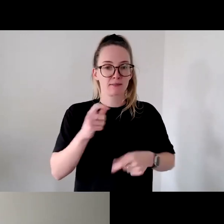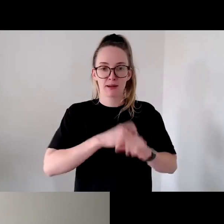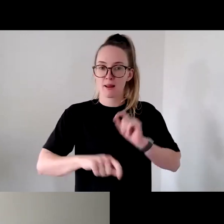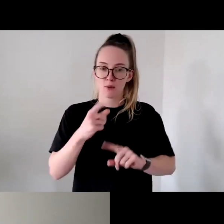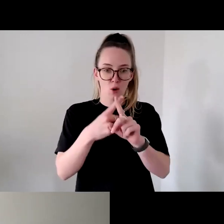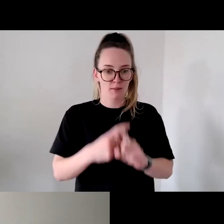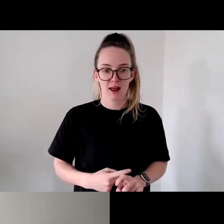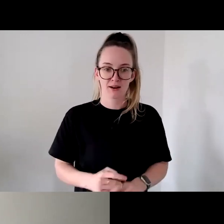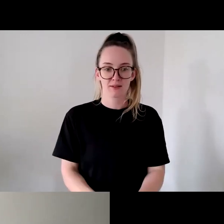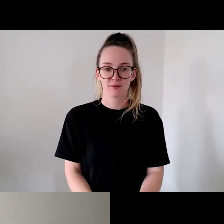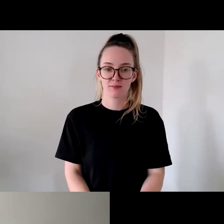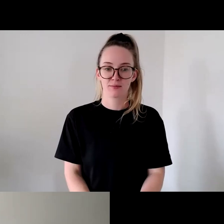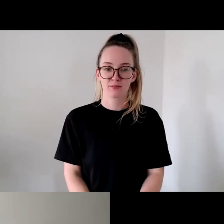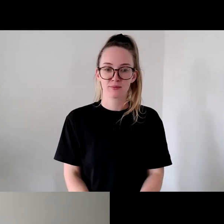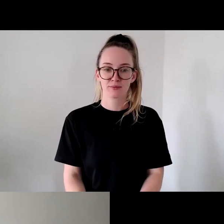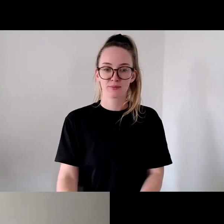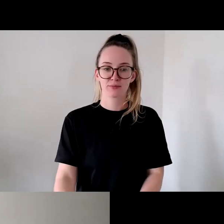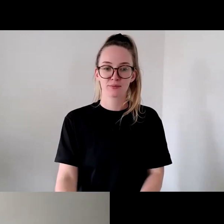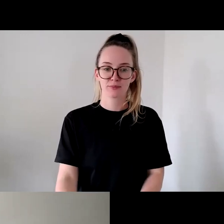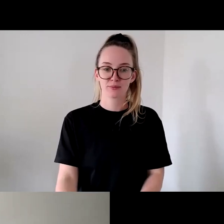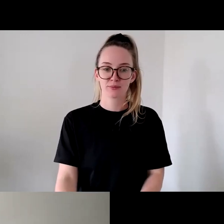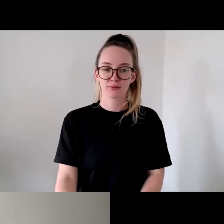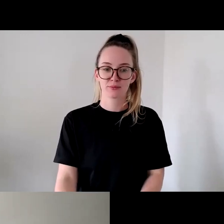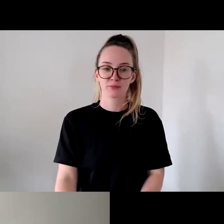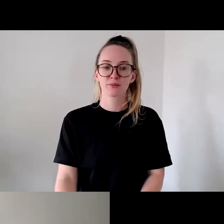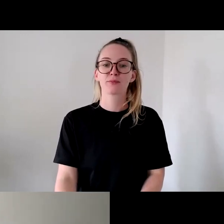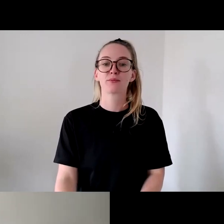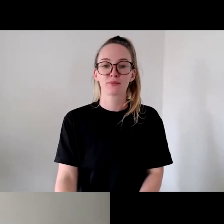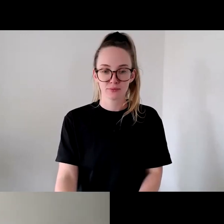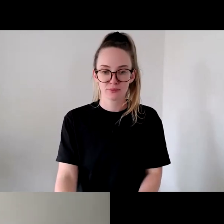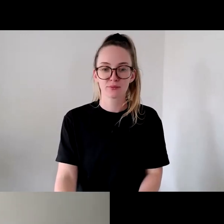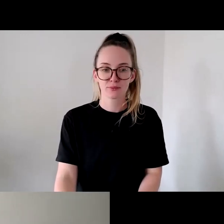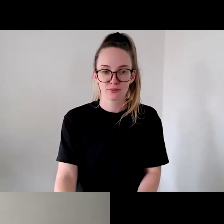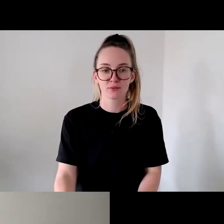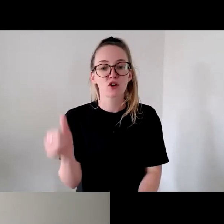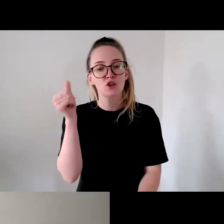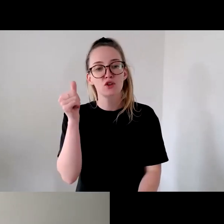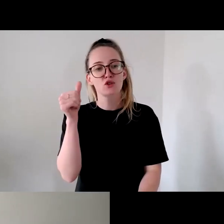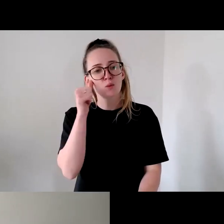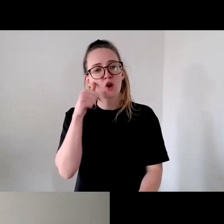Kate, as we know, the sector is made up as you would talking about, a large proportion of